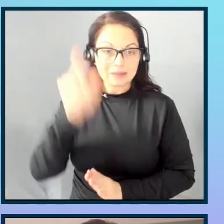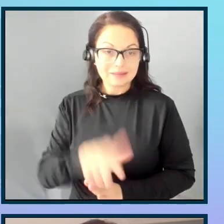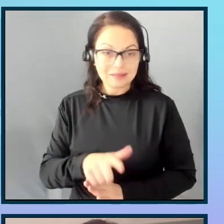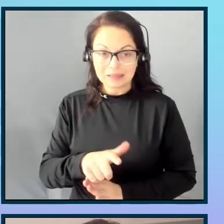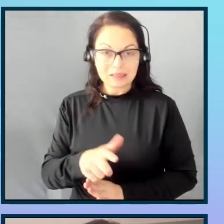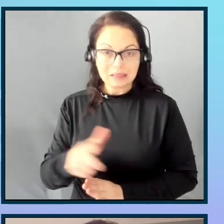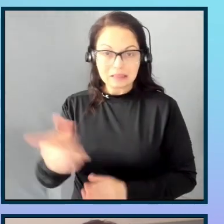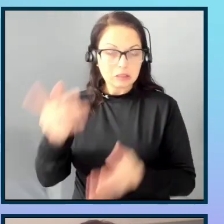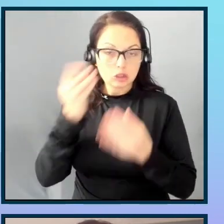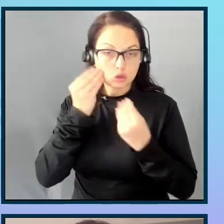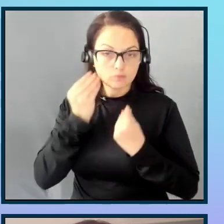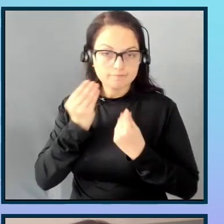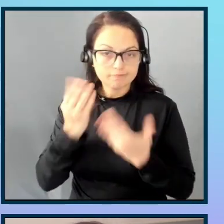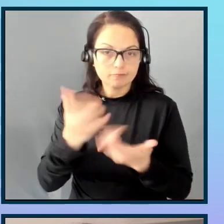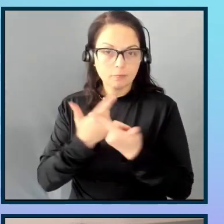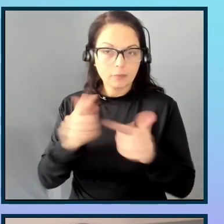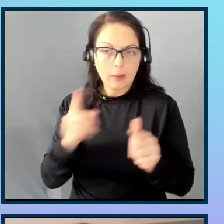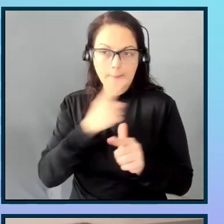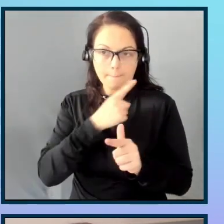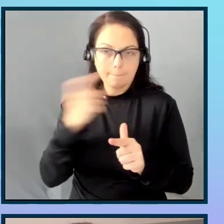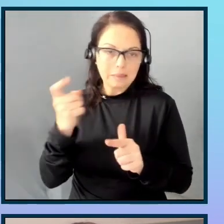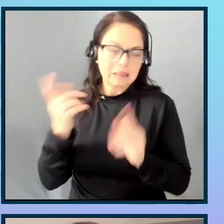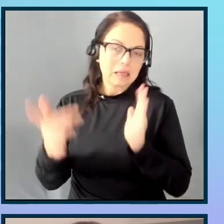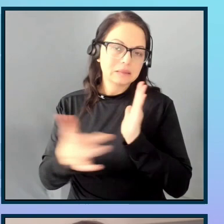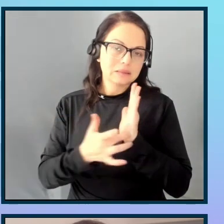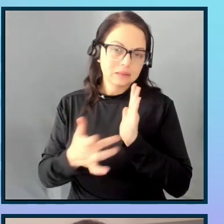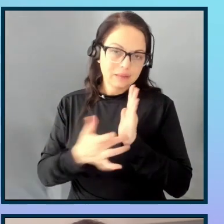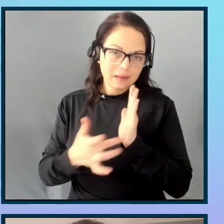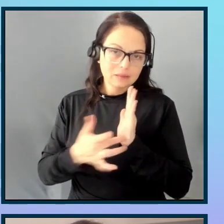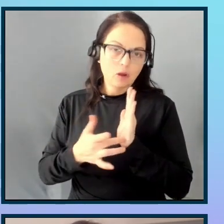because the user agents technology have gotten good enough.